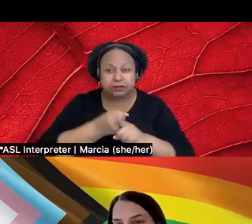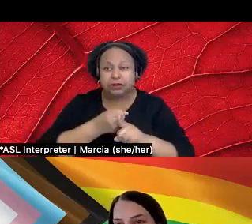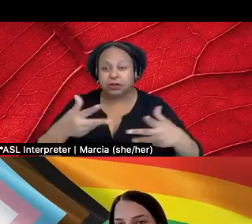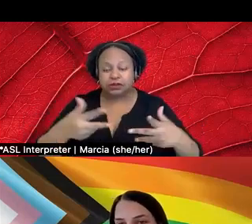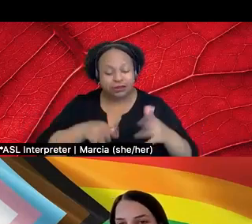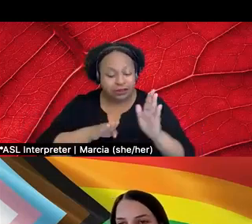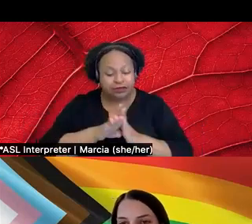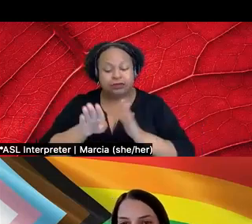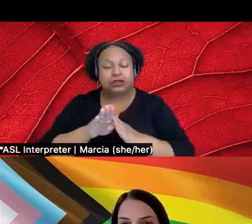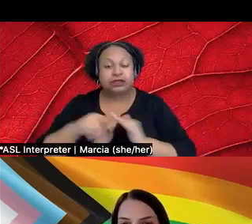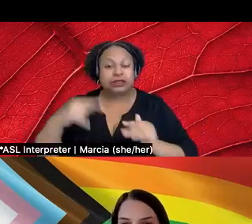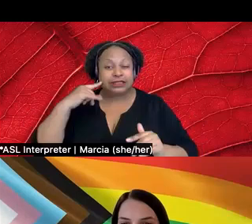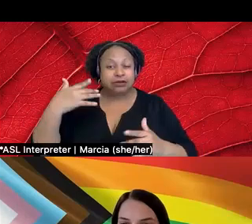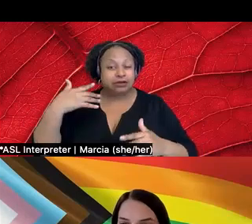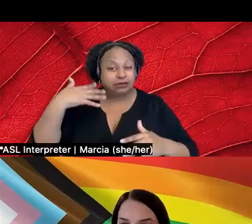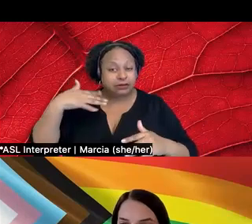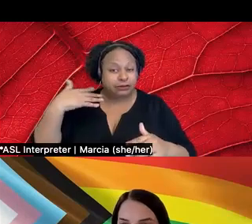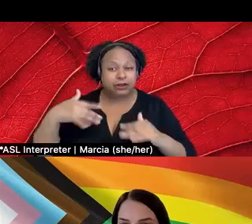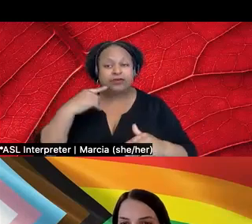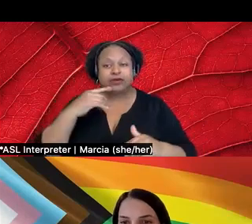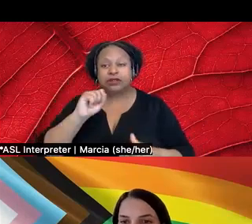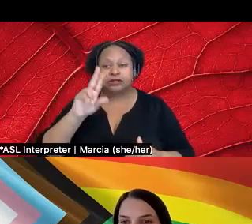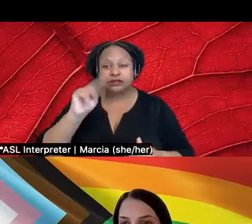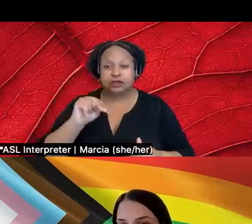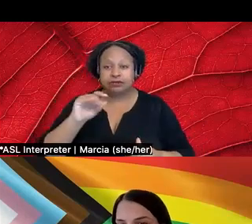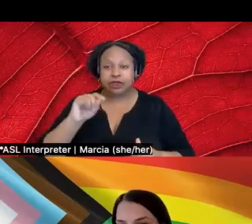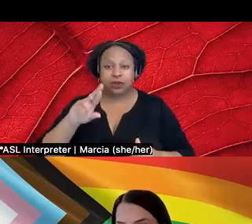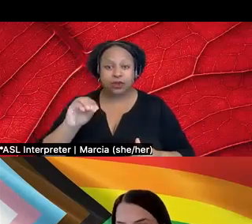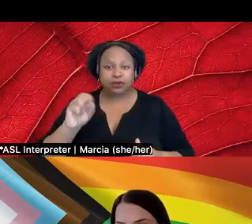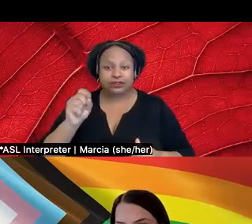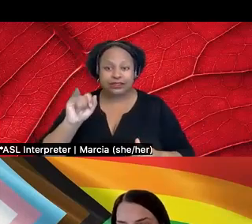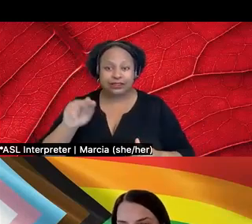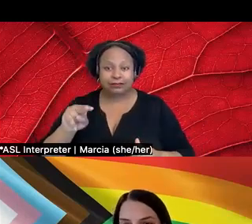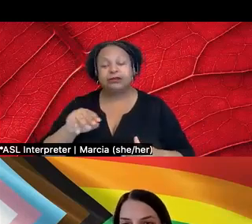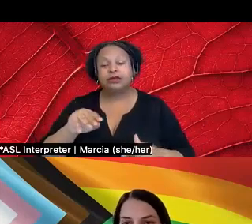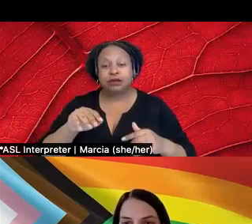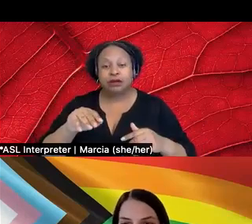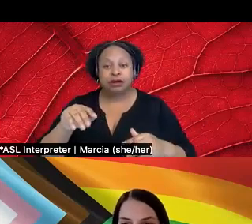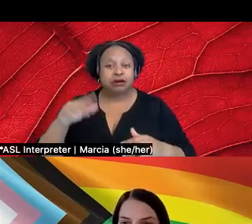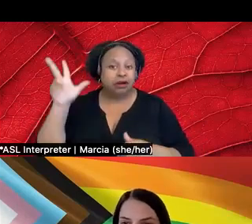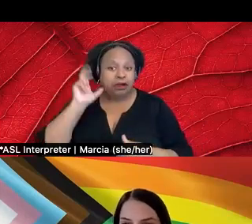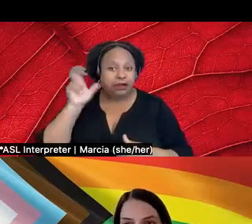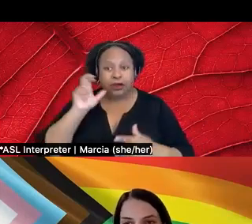the sounds for Sun Microsystems audio interface for the swing set framework.